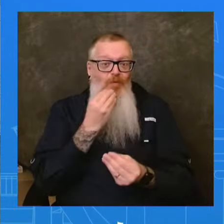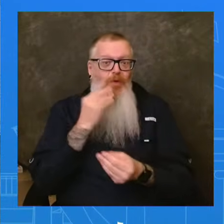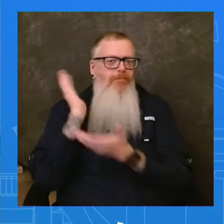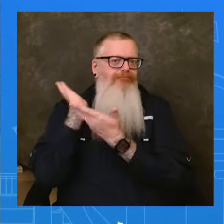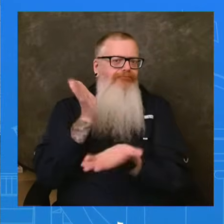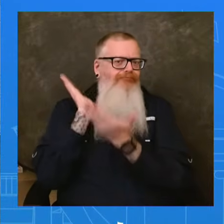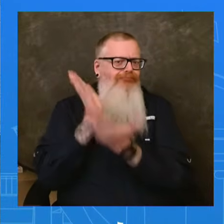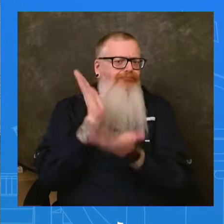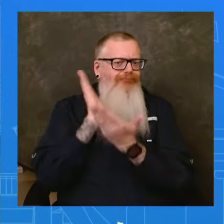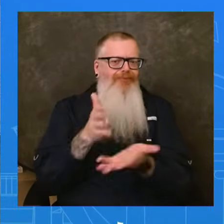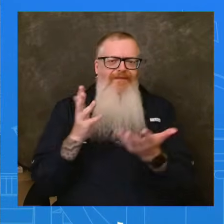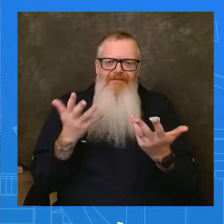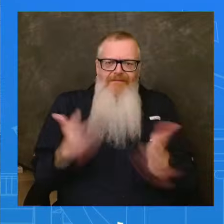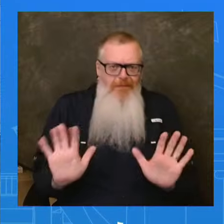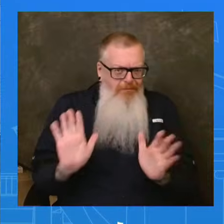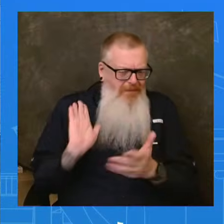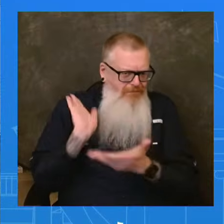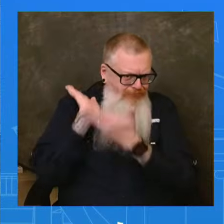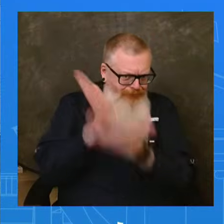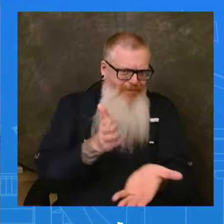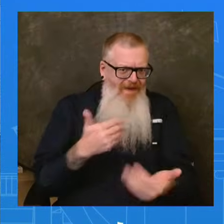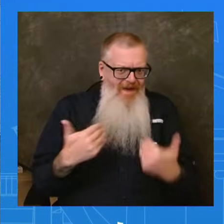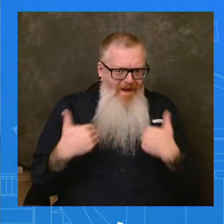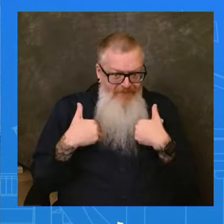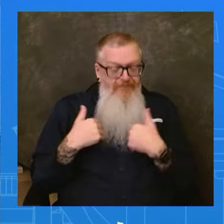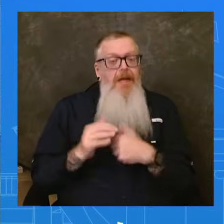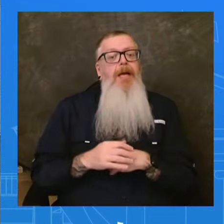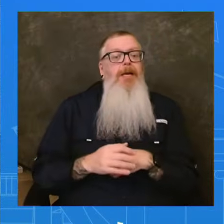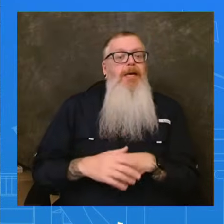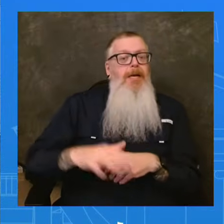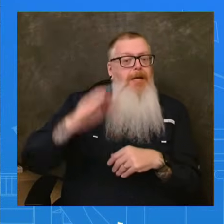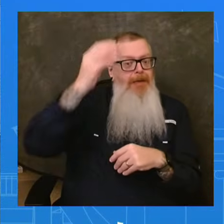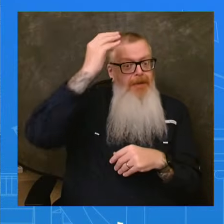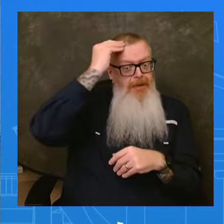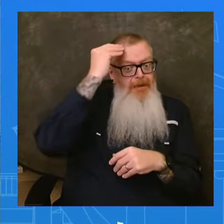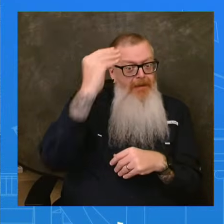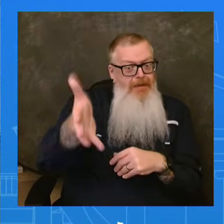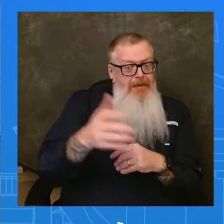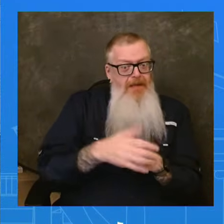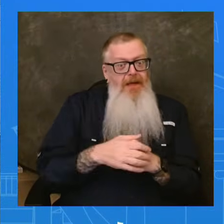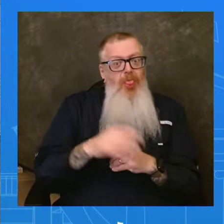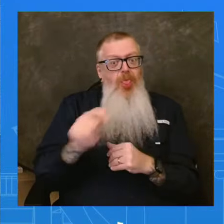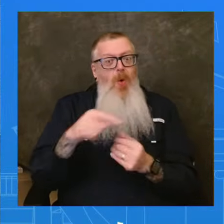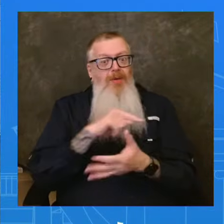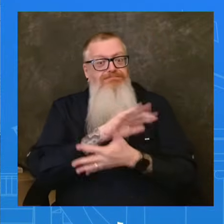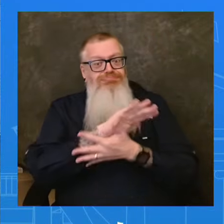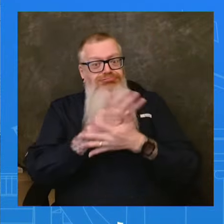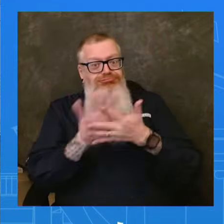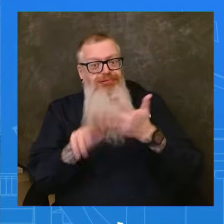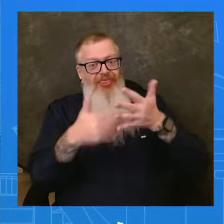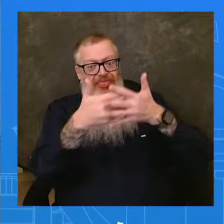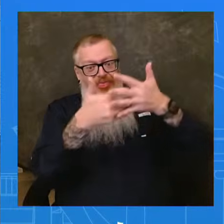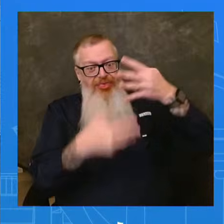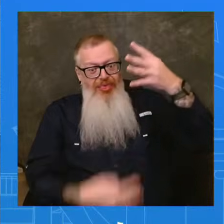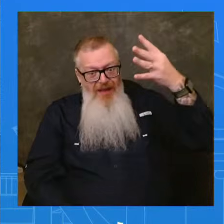And let me be clear: The movement of these resources and these commodities are not taking away from our ongoing response and recovery efforts